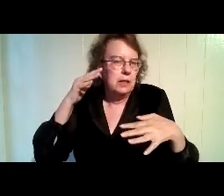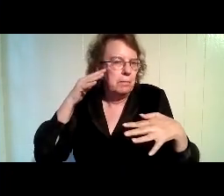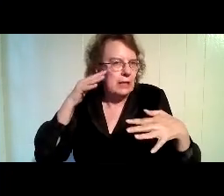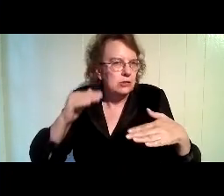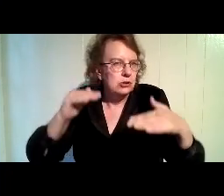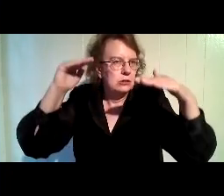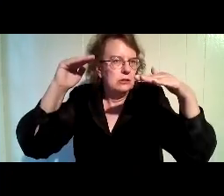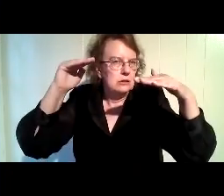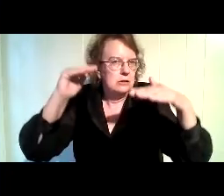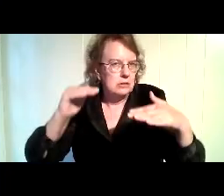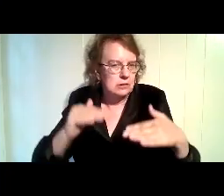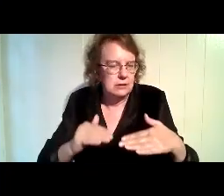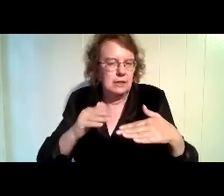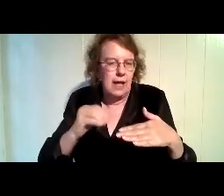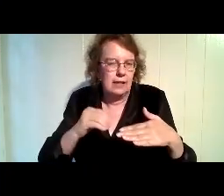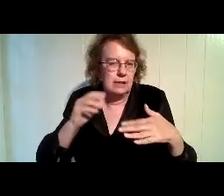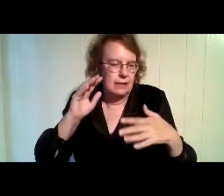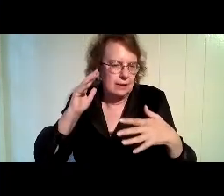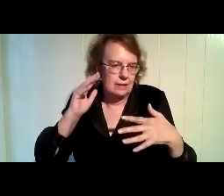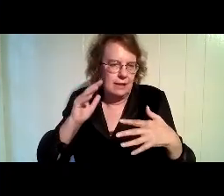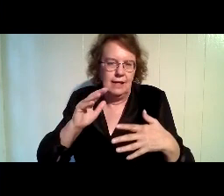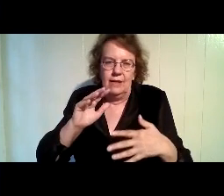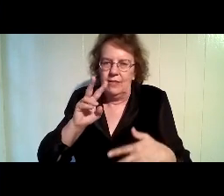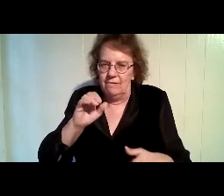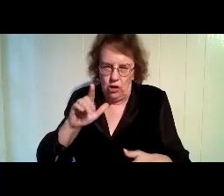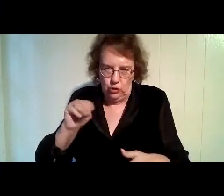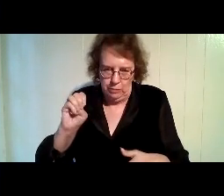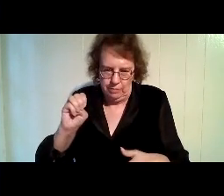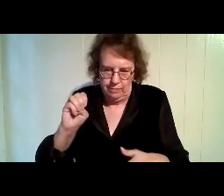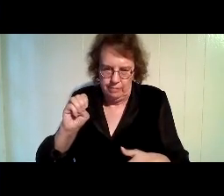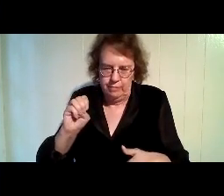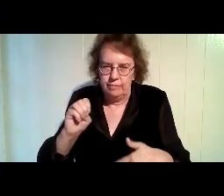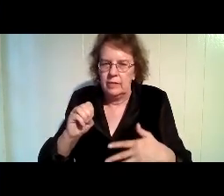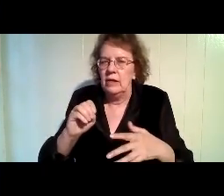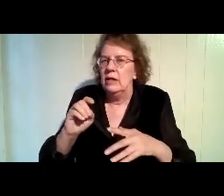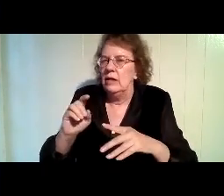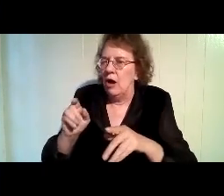Below that there is options for deciding where you hear that narrators voice. So if you have like a headset or